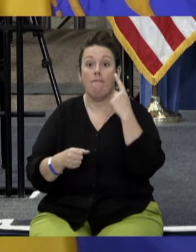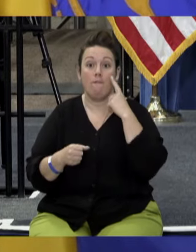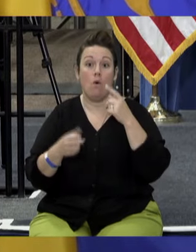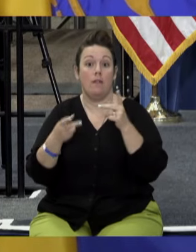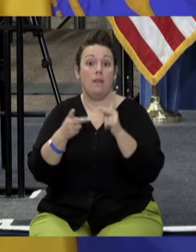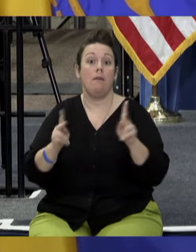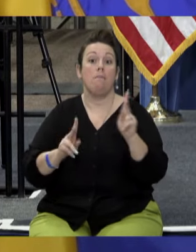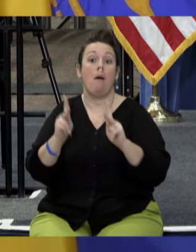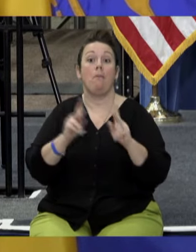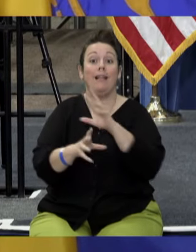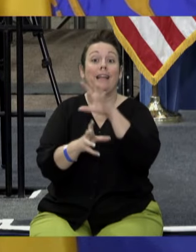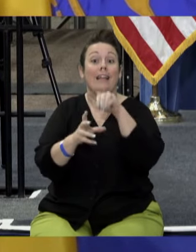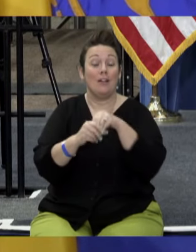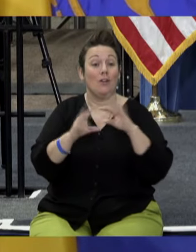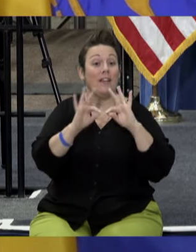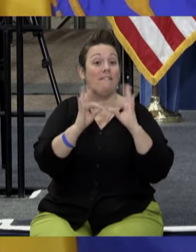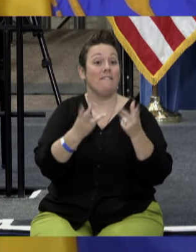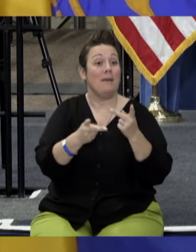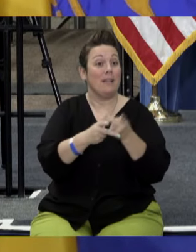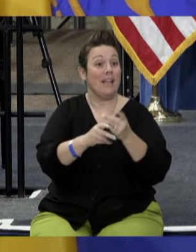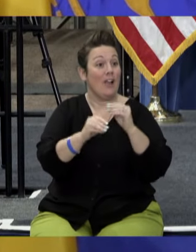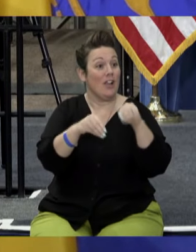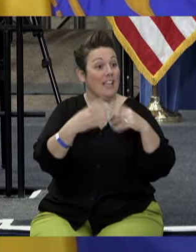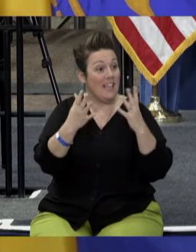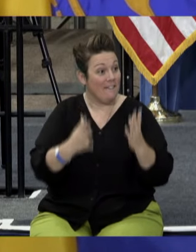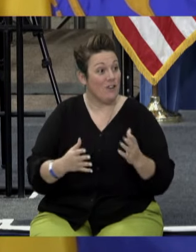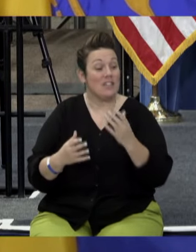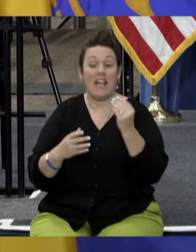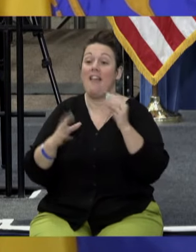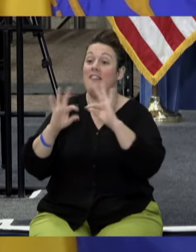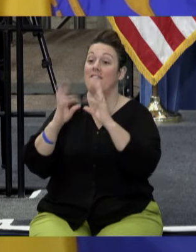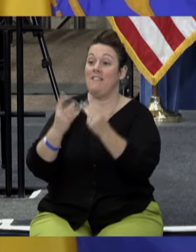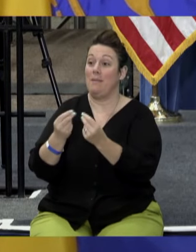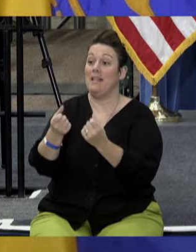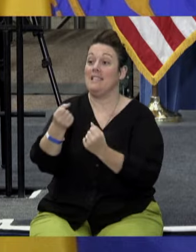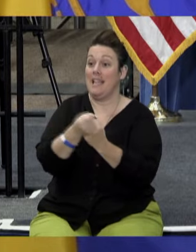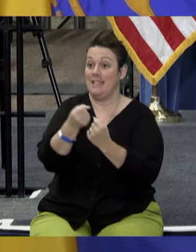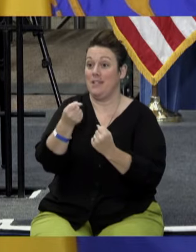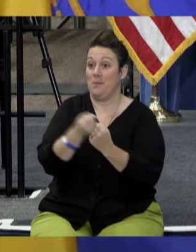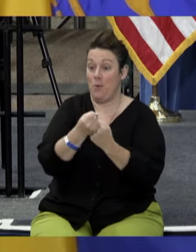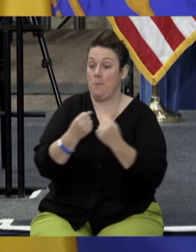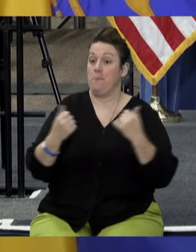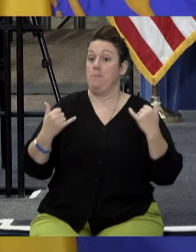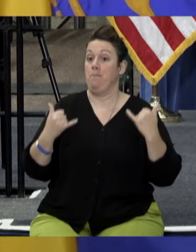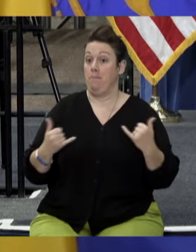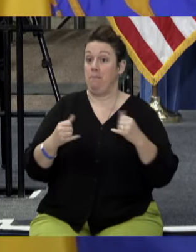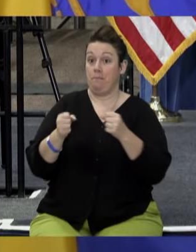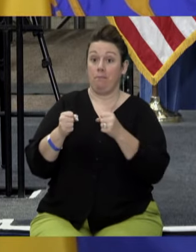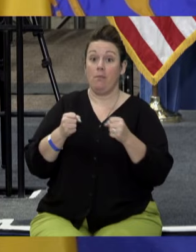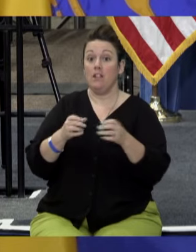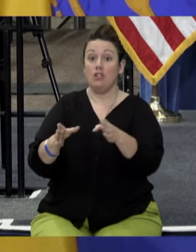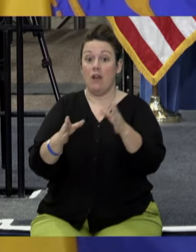caregivers and the people they support. And now the strategy, it was released originally